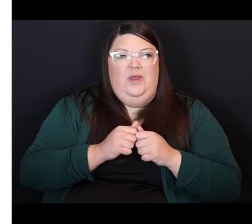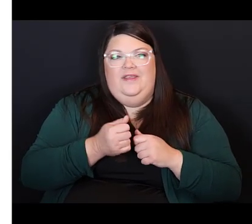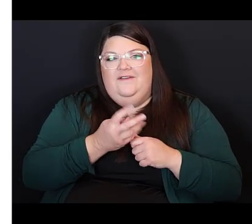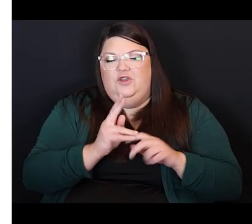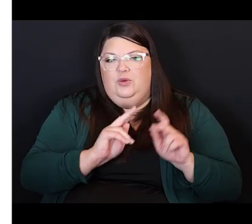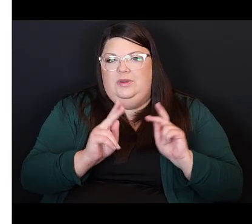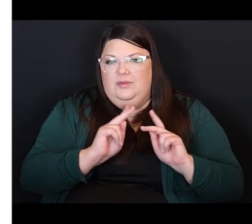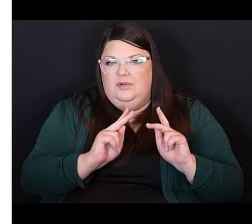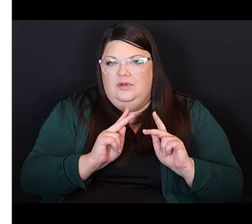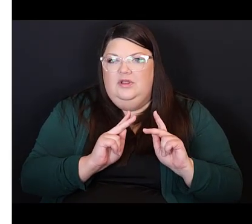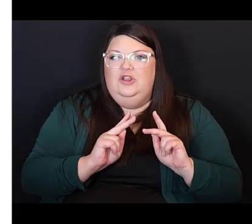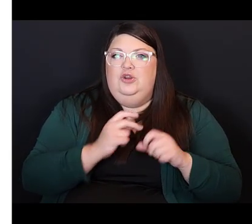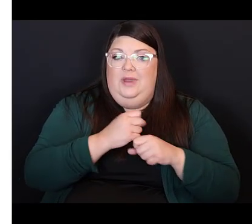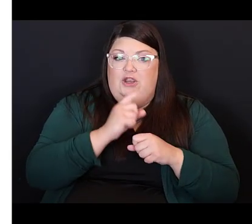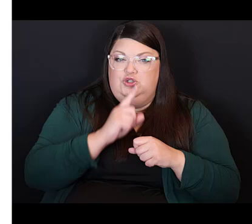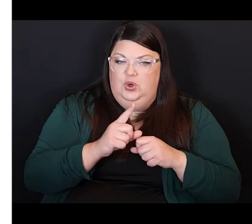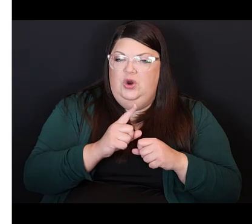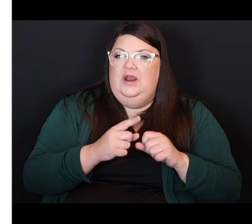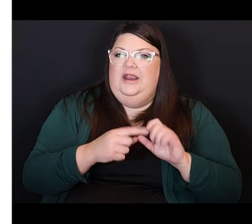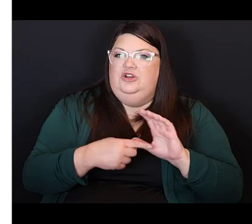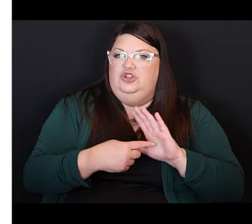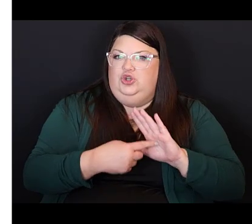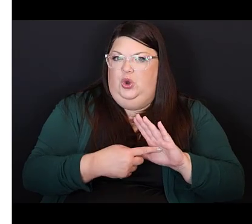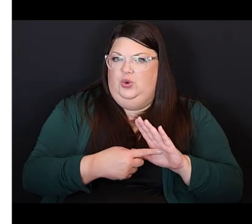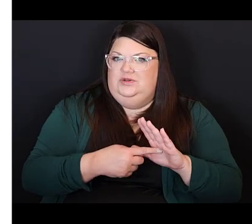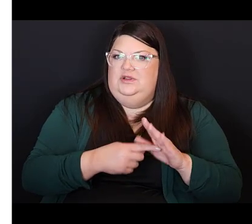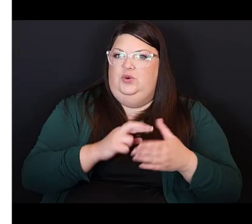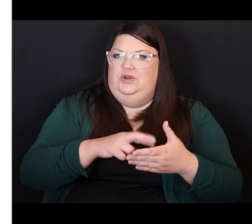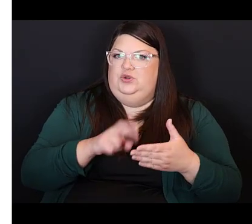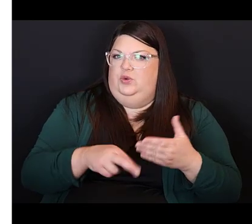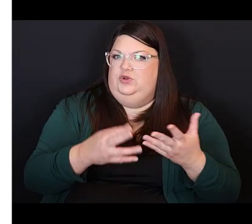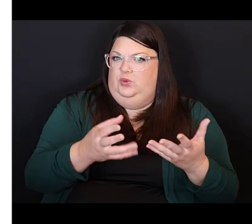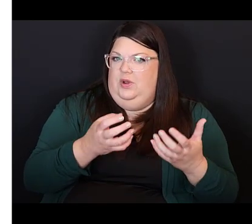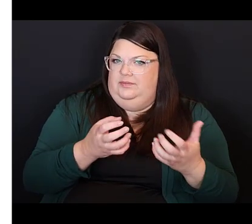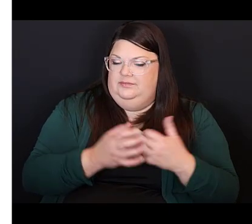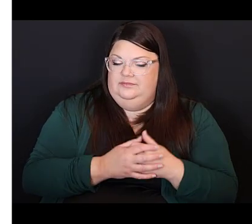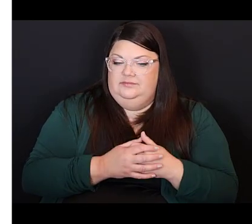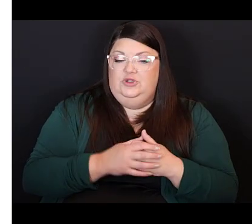sure they are written clearly and will elicit the kind of information that you want to get.